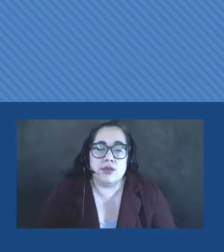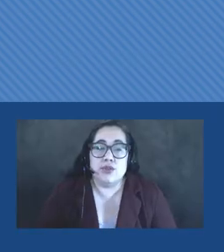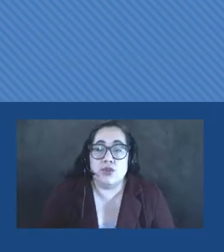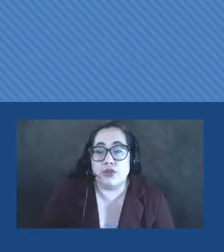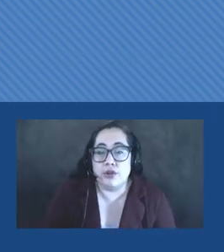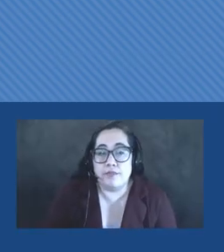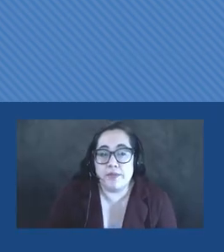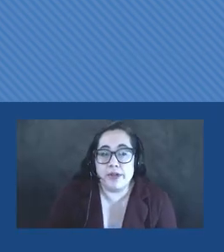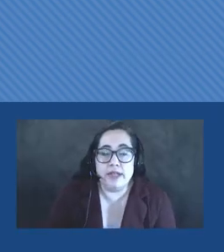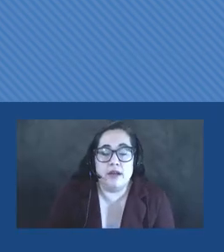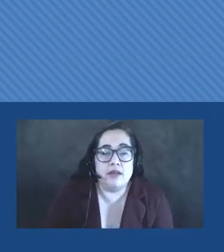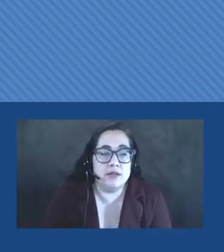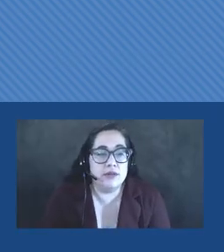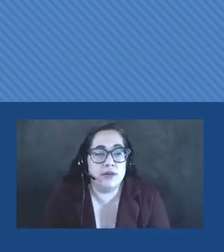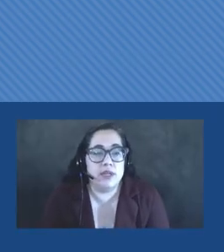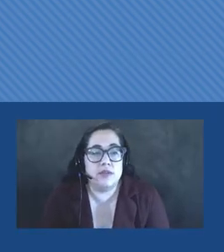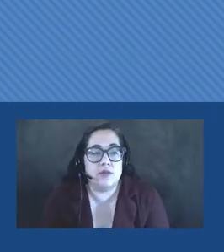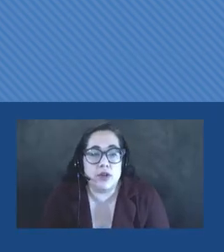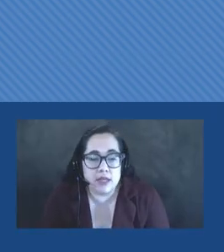So short term memory also known as a working